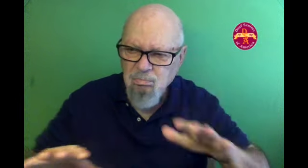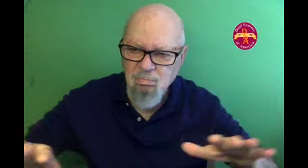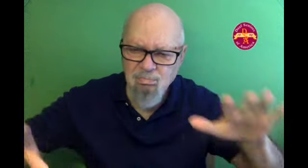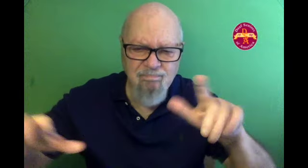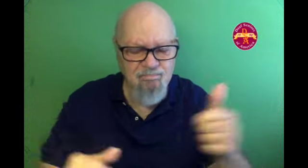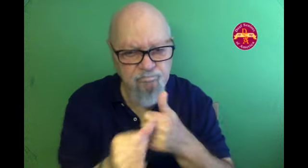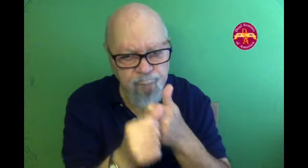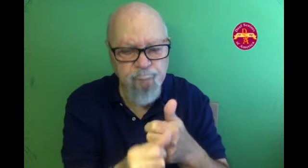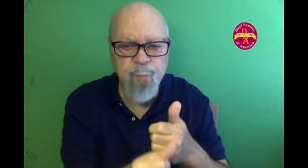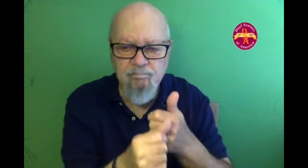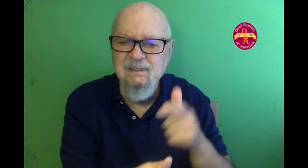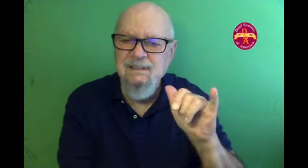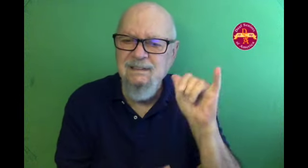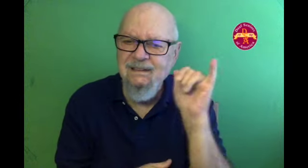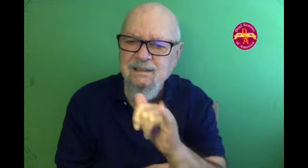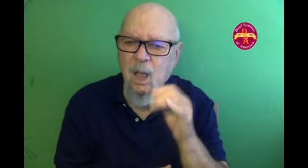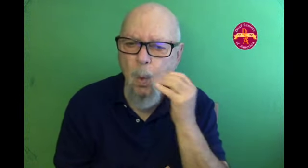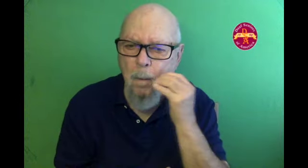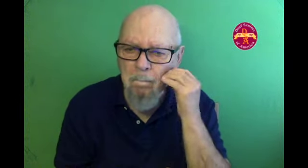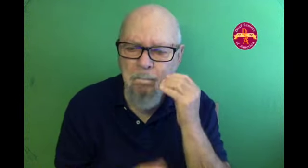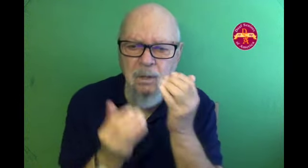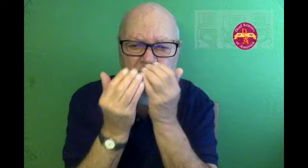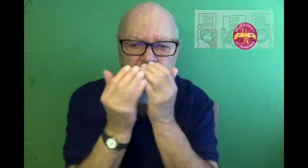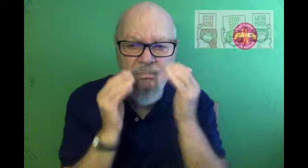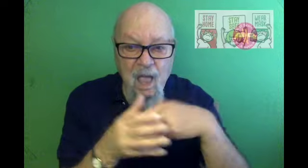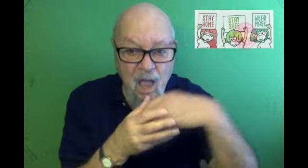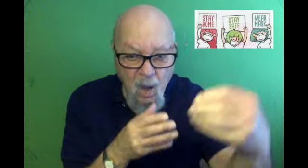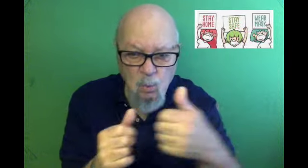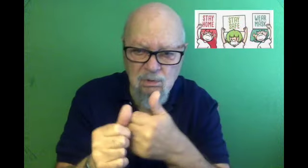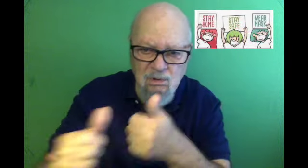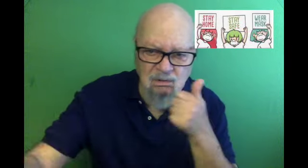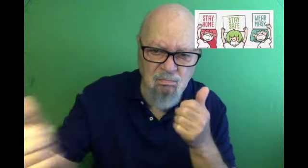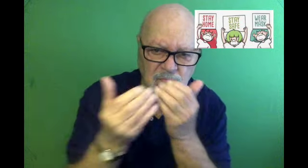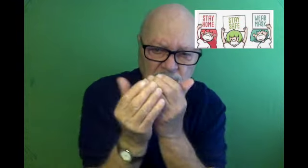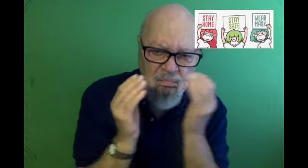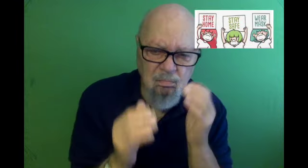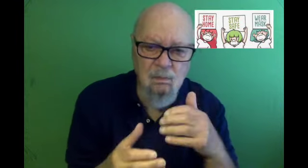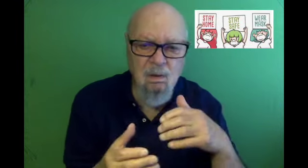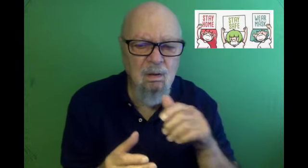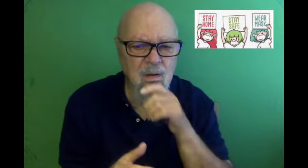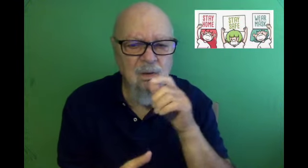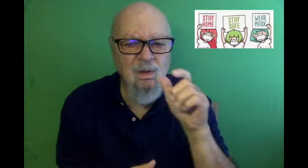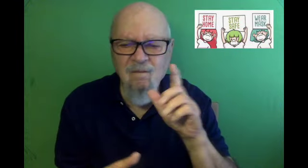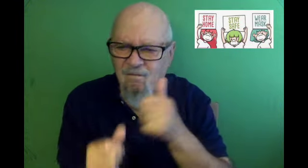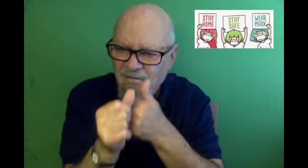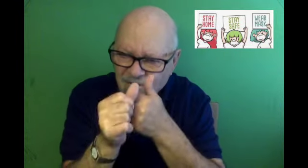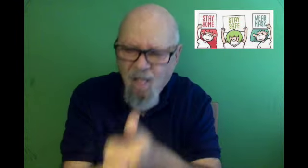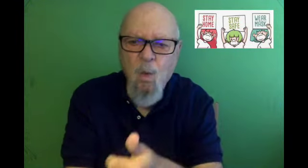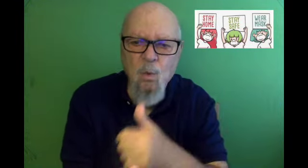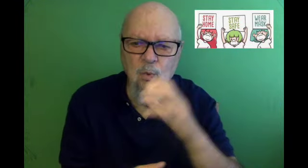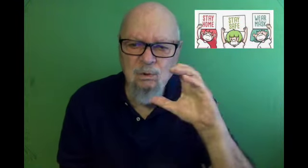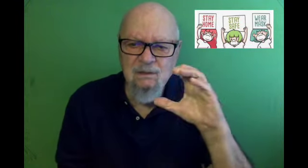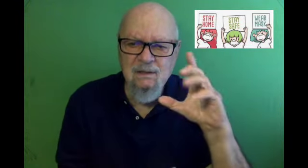Stay home / Wear mask / Follow social distance